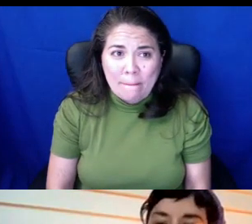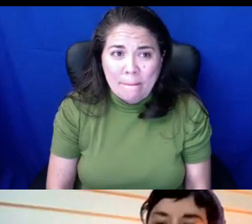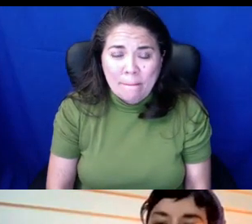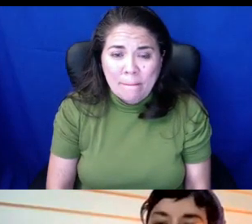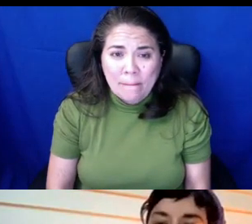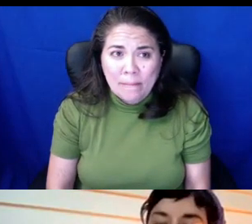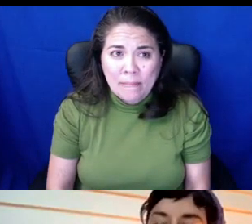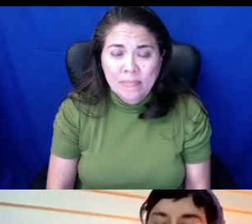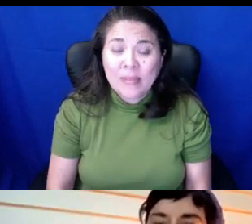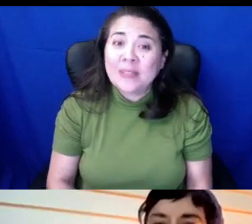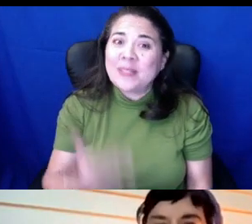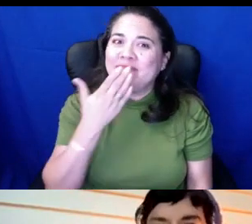Tonya Suther: And with that I say thank you and good night.